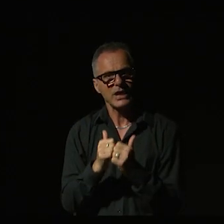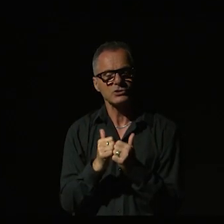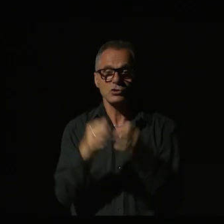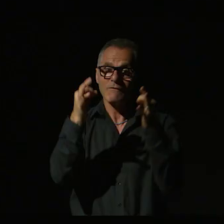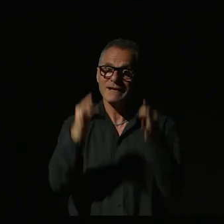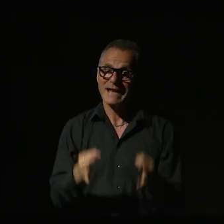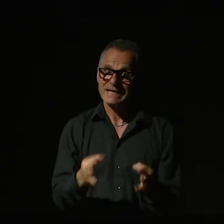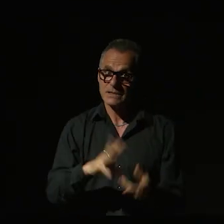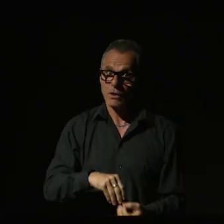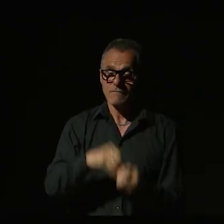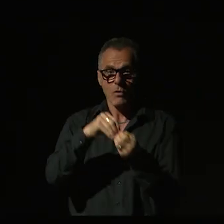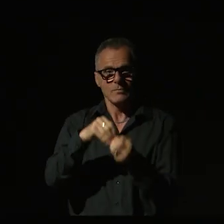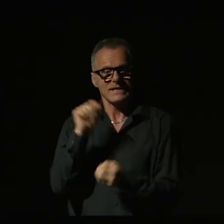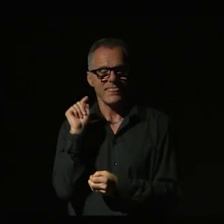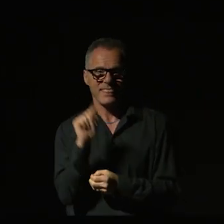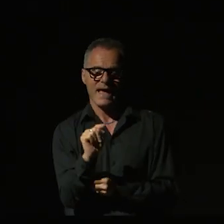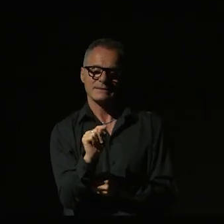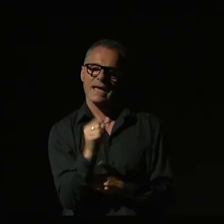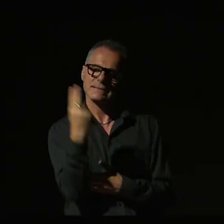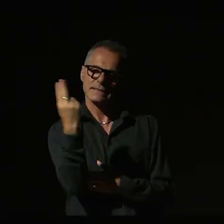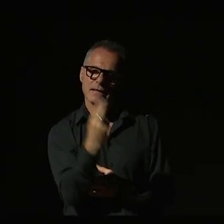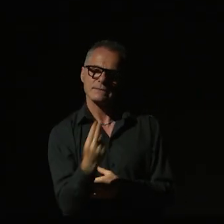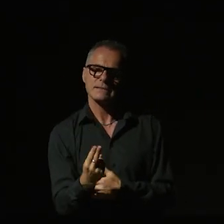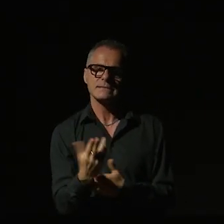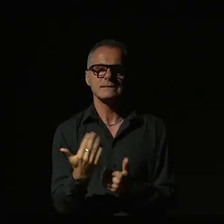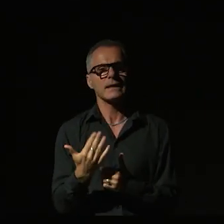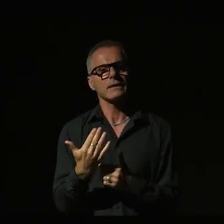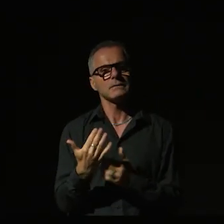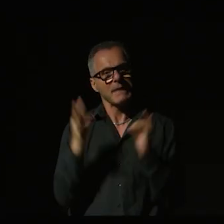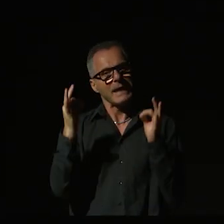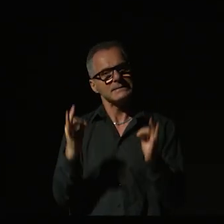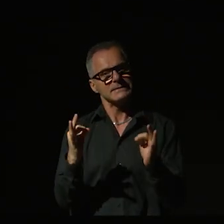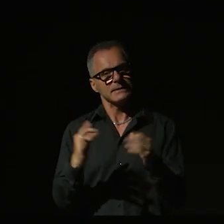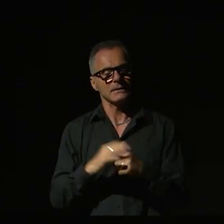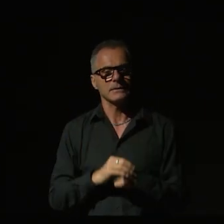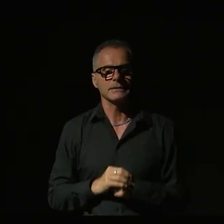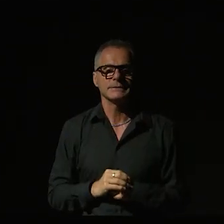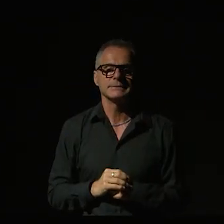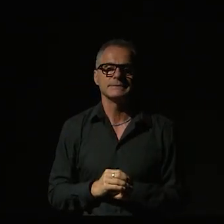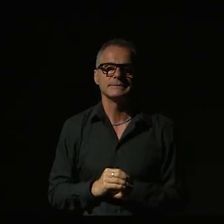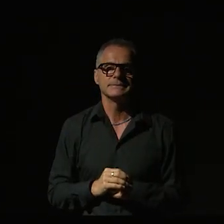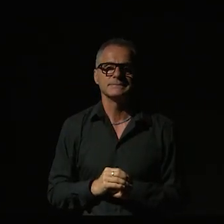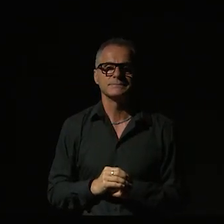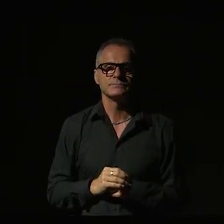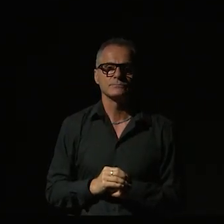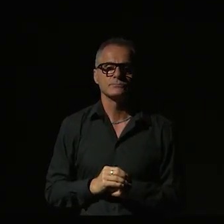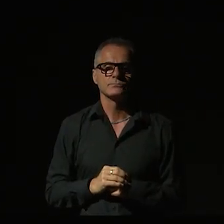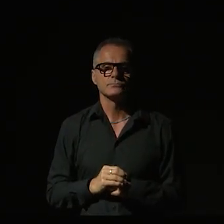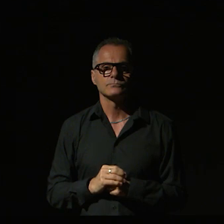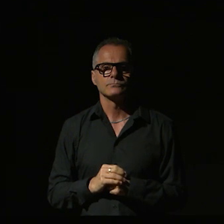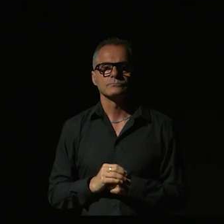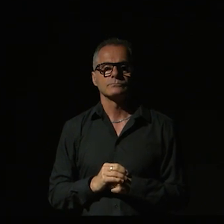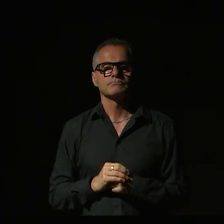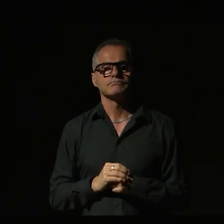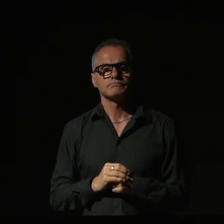as an artistic ideal. Orsini's death in 1600 turned to execution of the project, during the execution of the project,